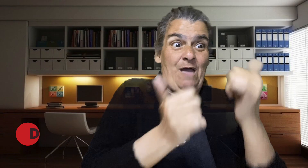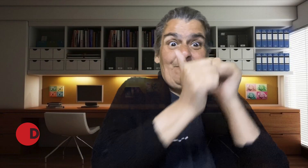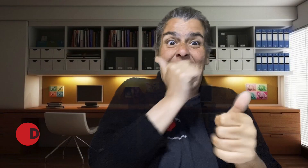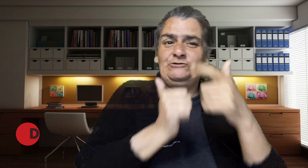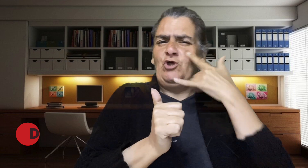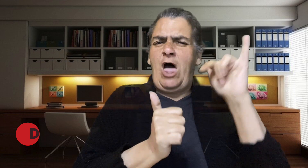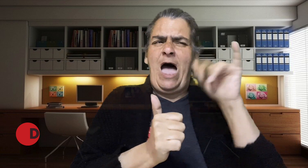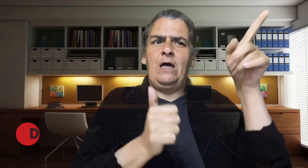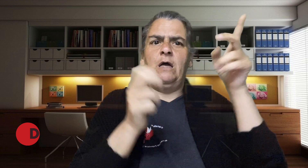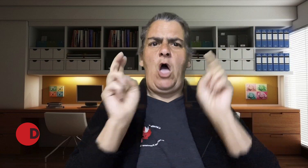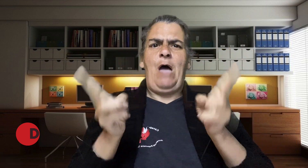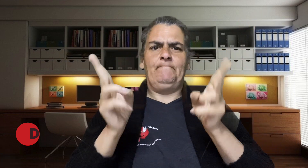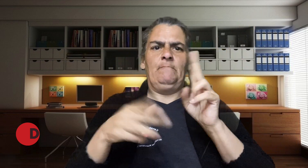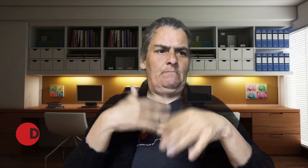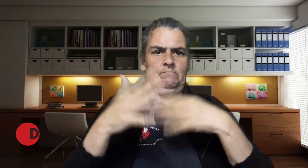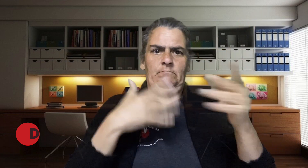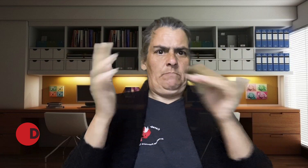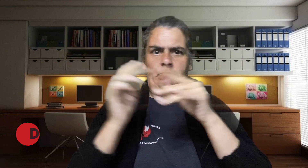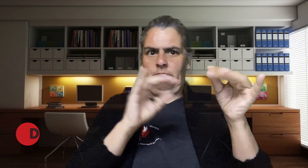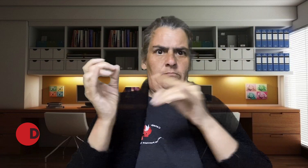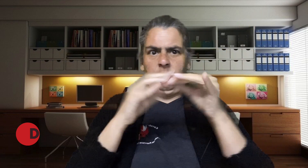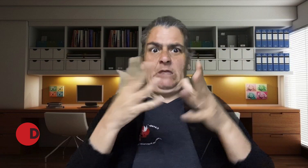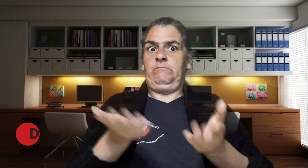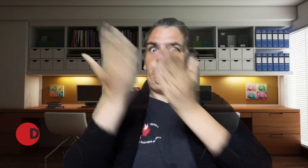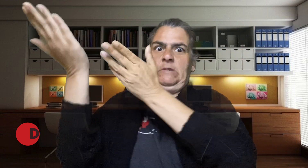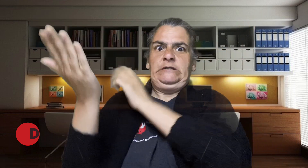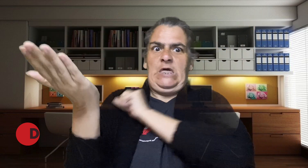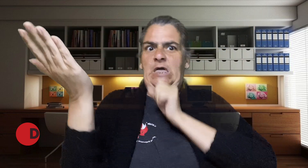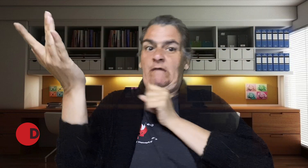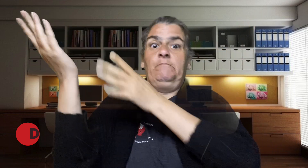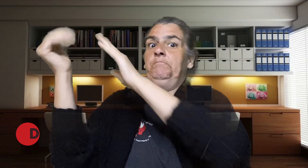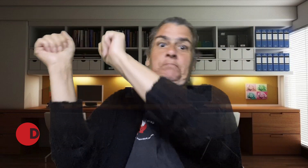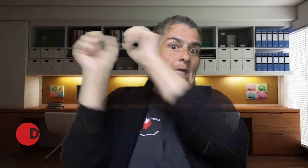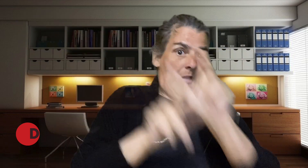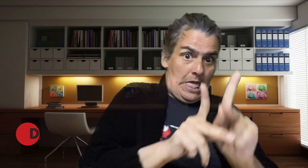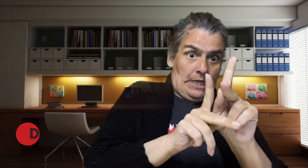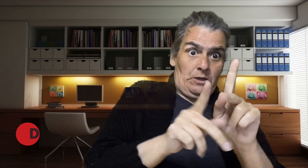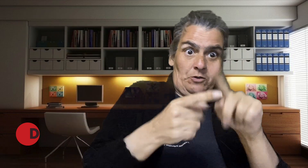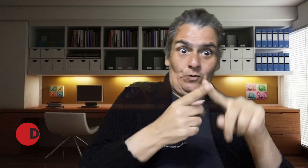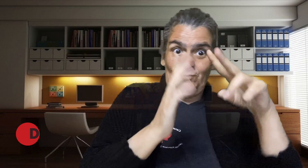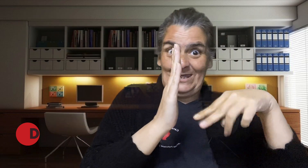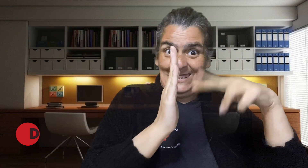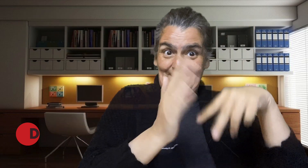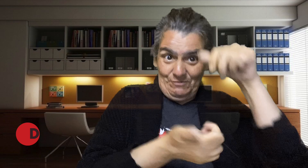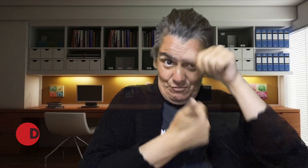It looks like the Government was in a big hurry to pass the bill. Remember they went into Reading the bill, then to Senate and back